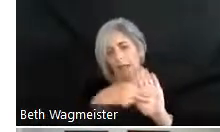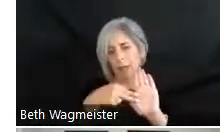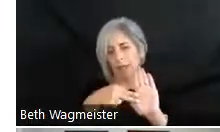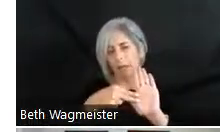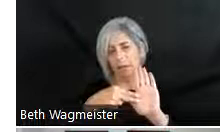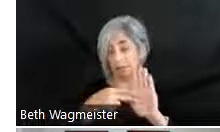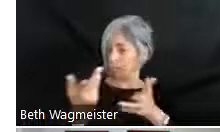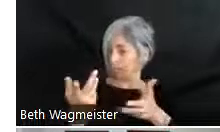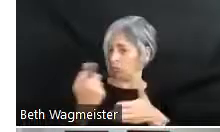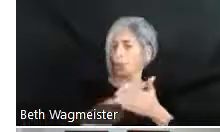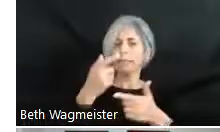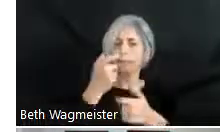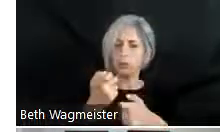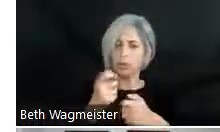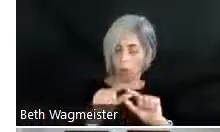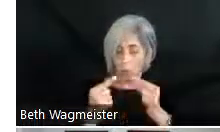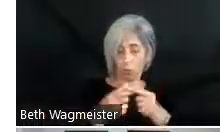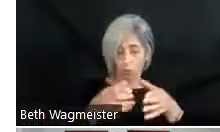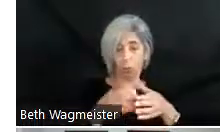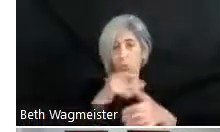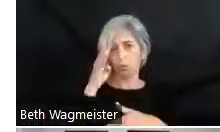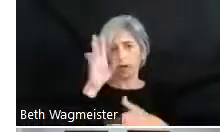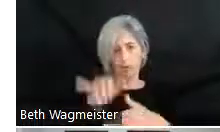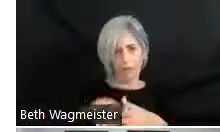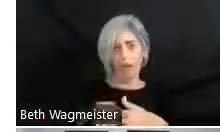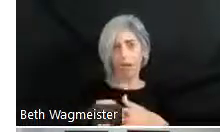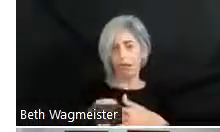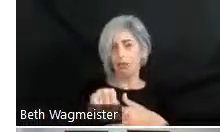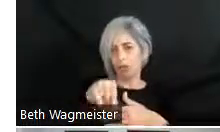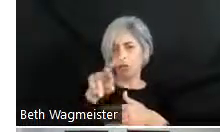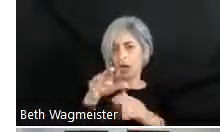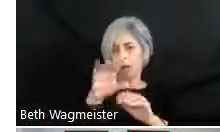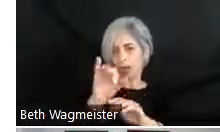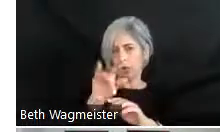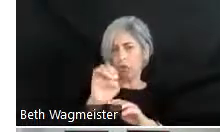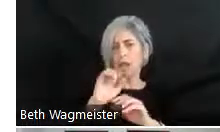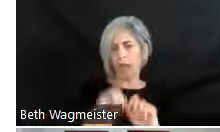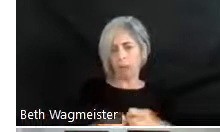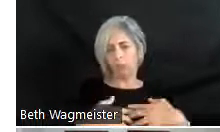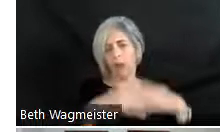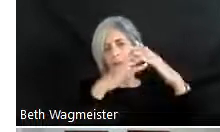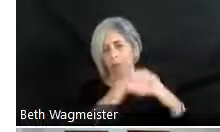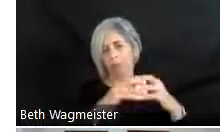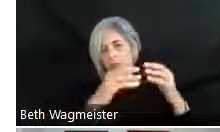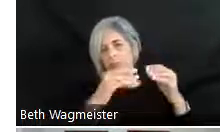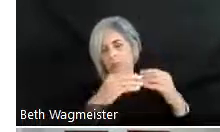is the group who created that had a pop up shop where they had a bunch of products with